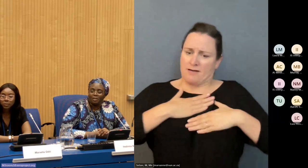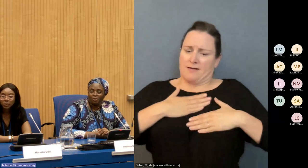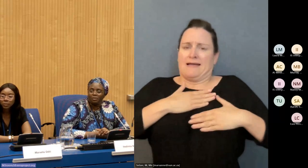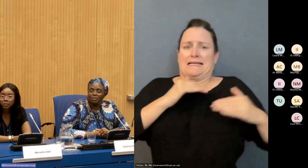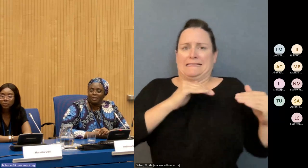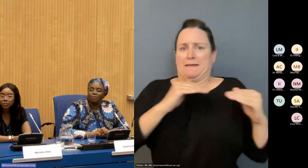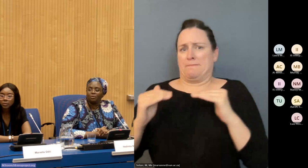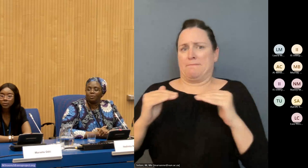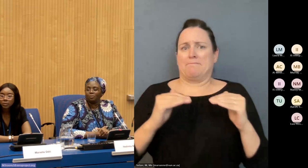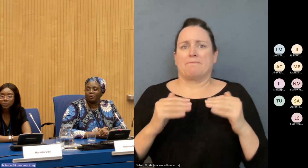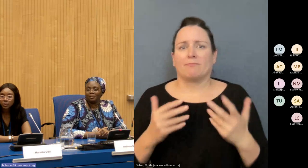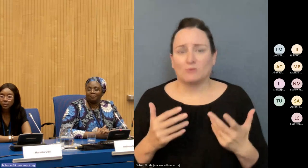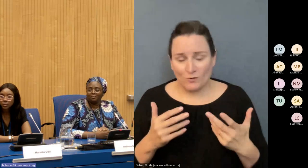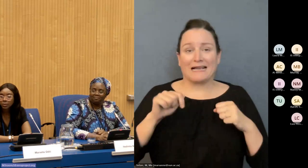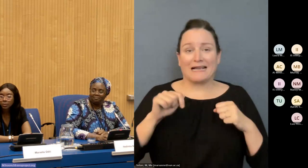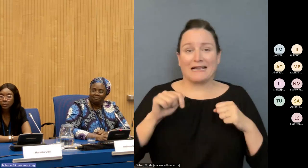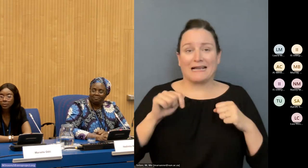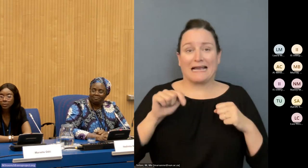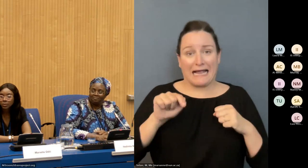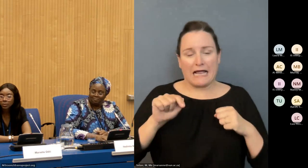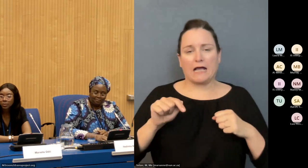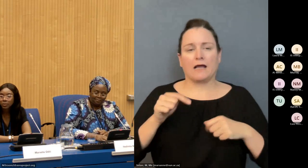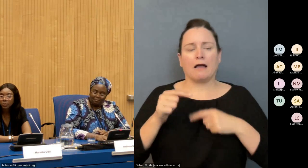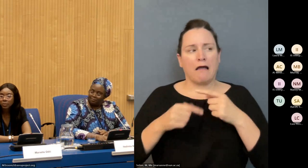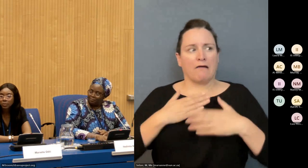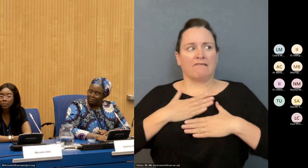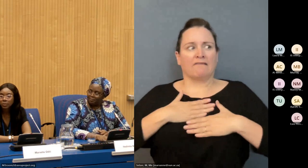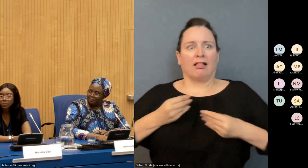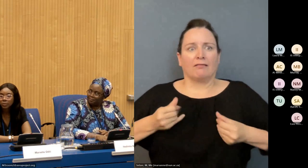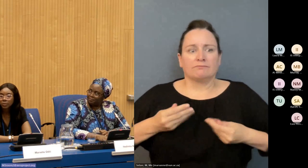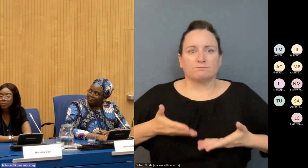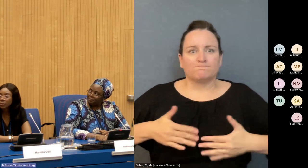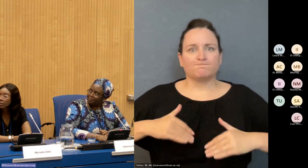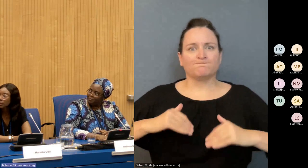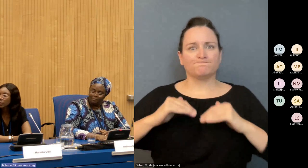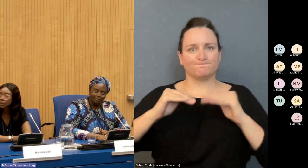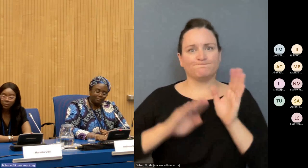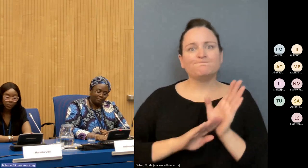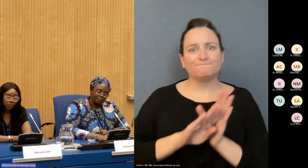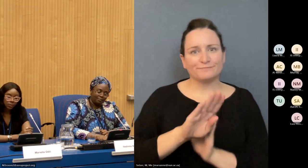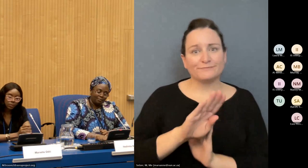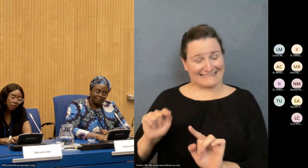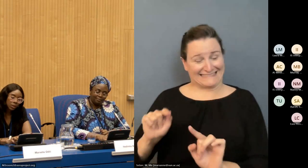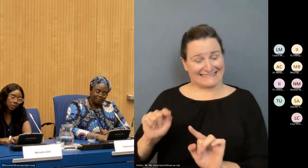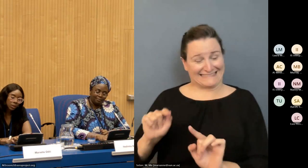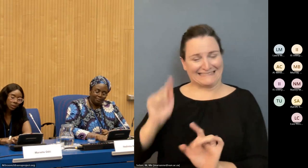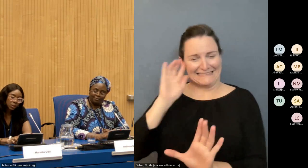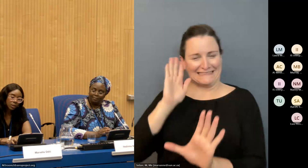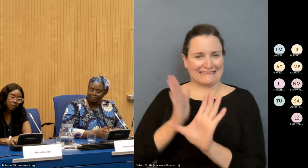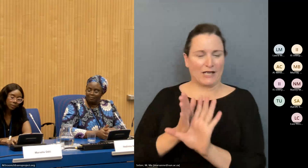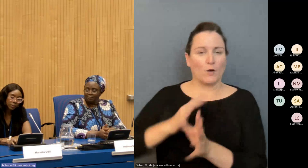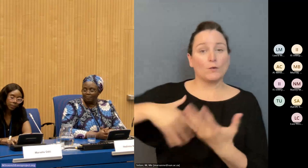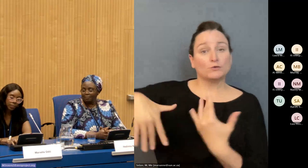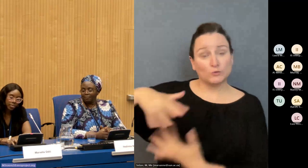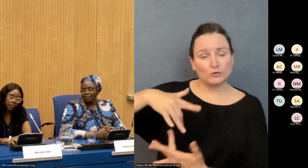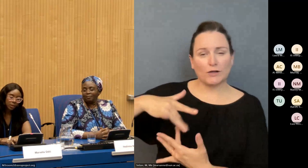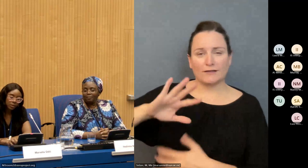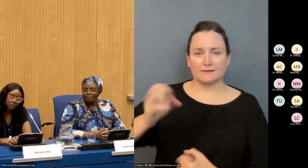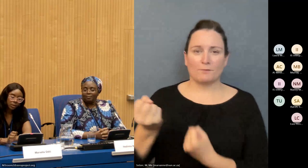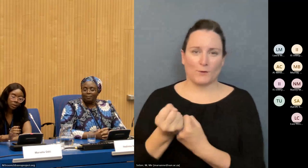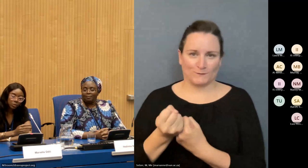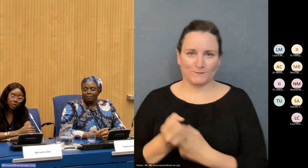have seen with the psychosocial support. IRENE MBARI-KIRIKA: You want to go next?